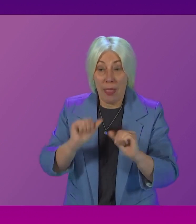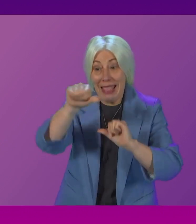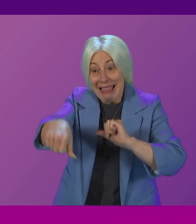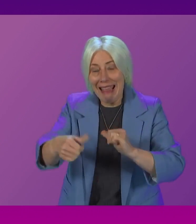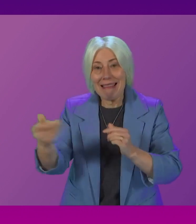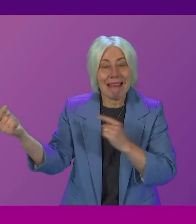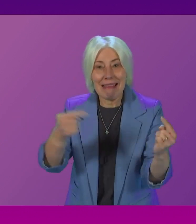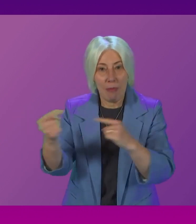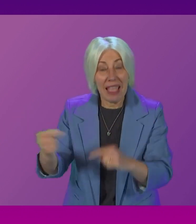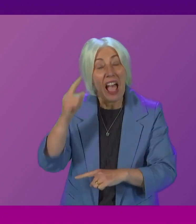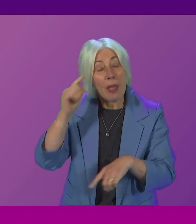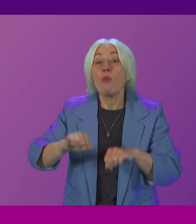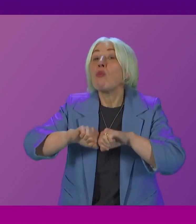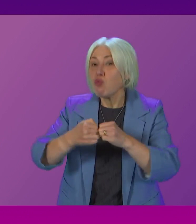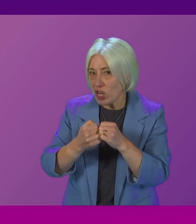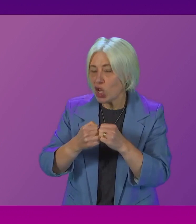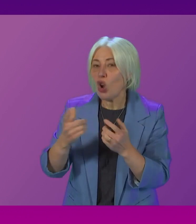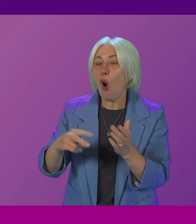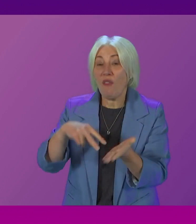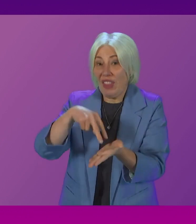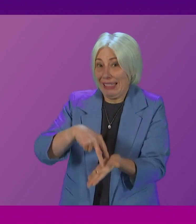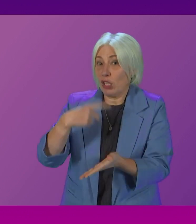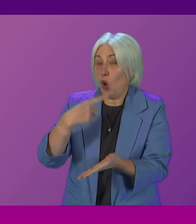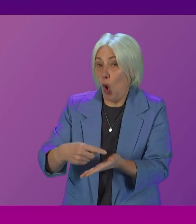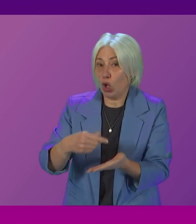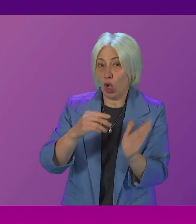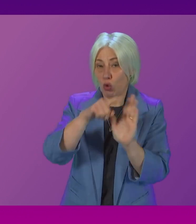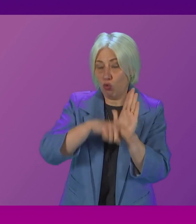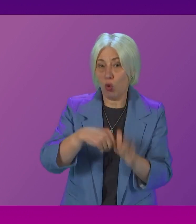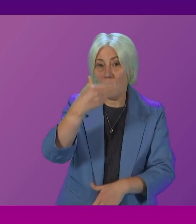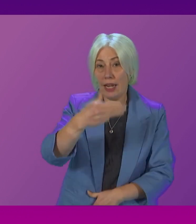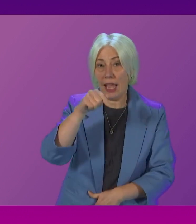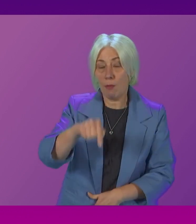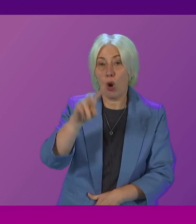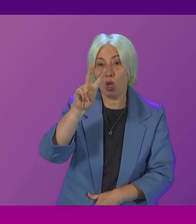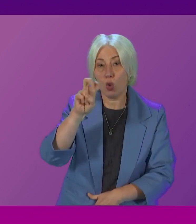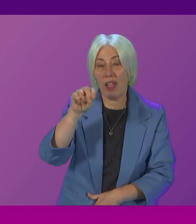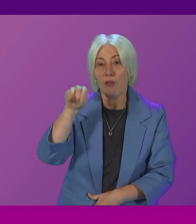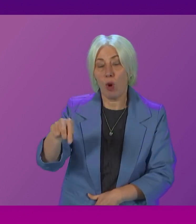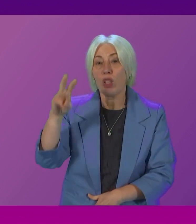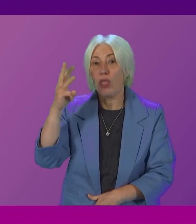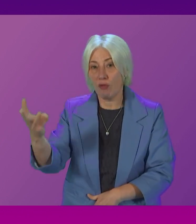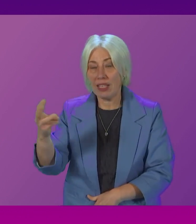we will be in breach of rules 9.12.3 and 9.12.3A of standing orders, which state: